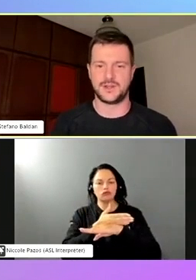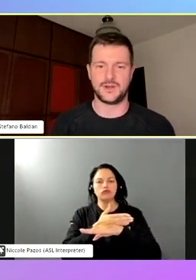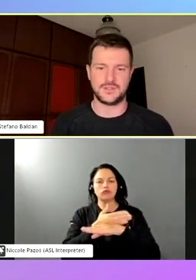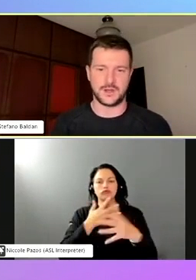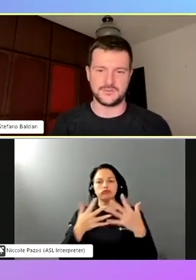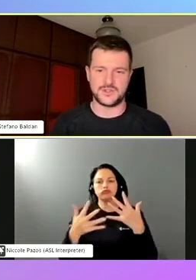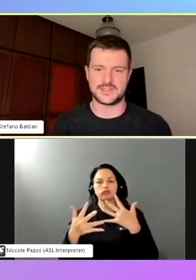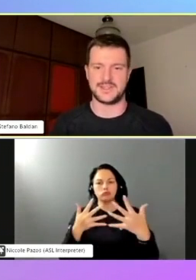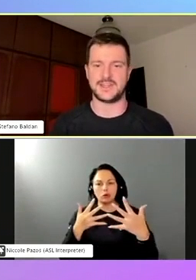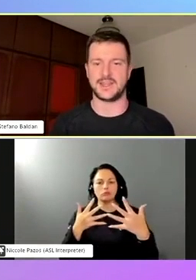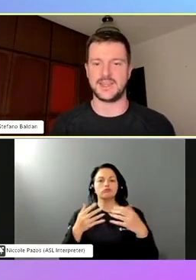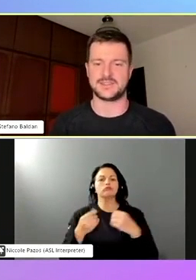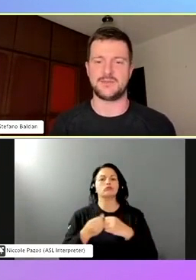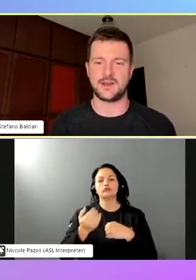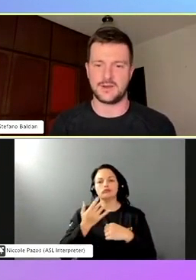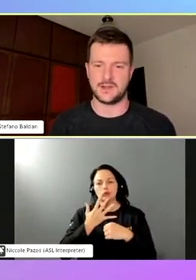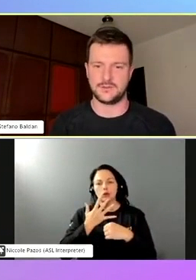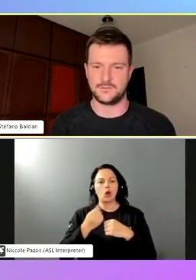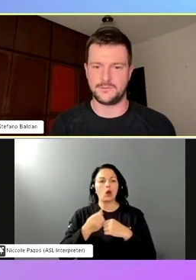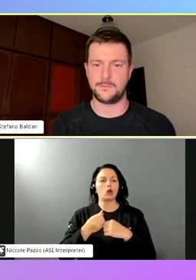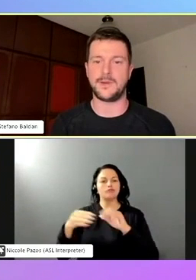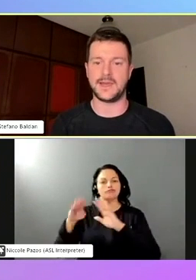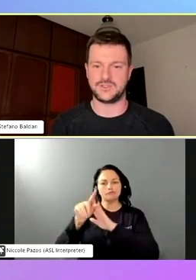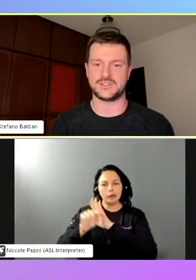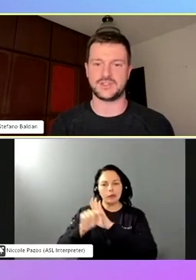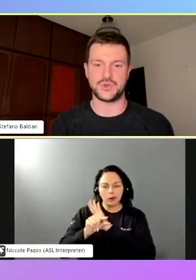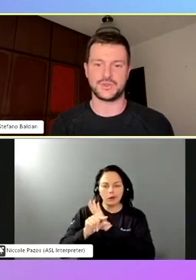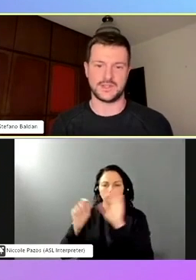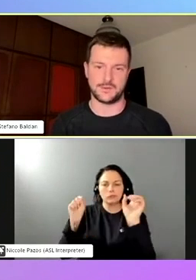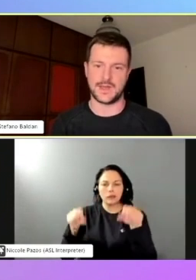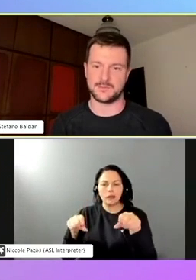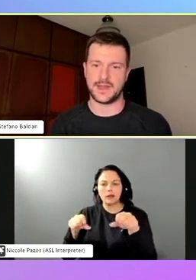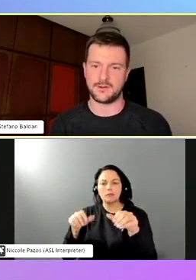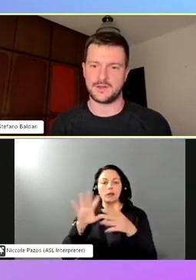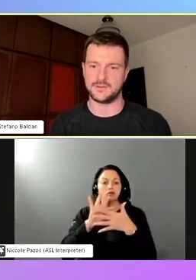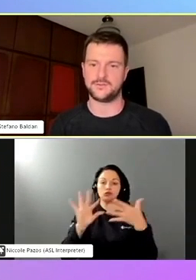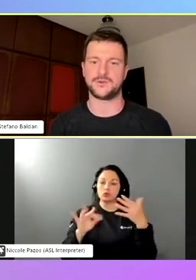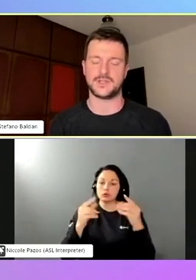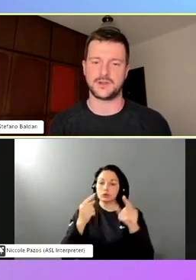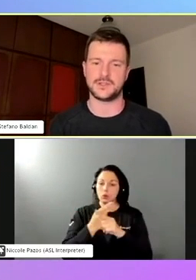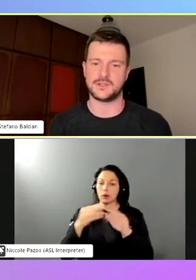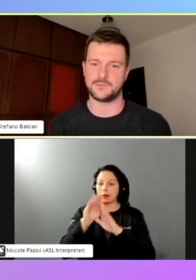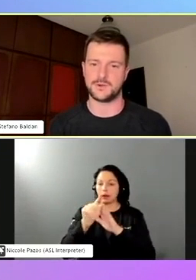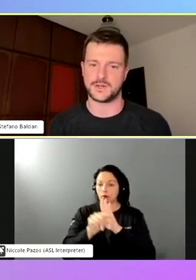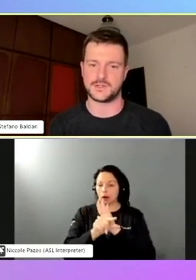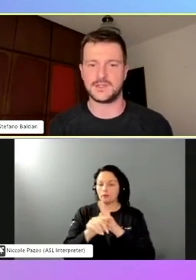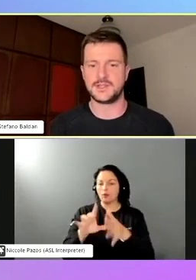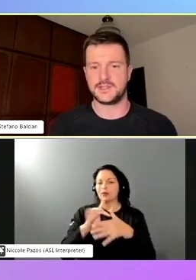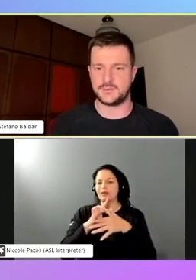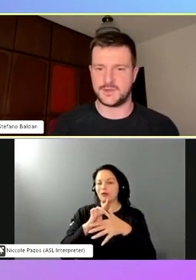the user feedback that we had from sited and non cited users